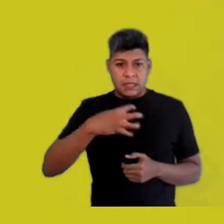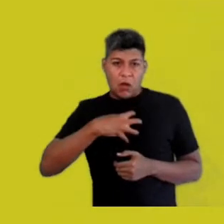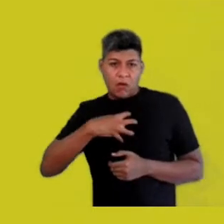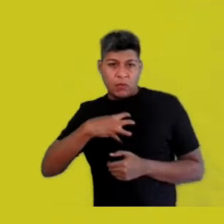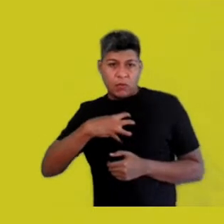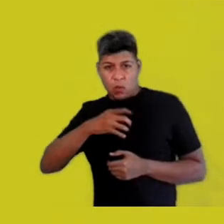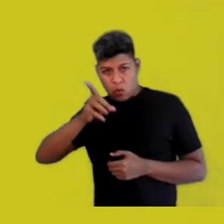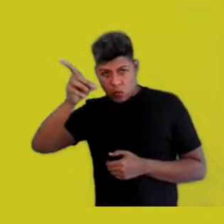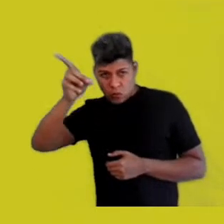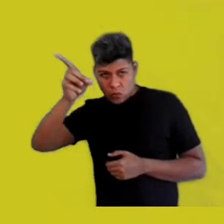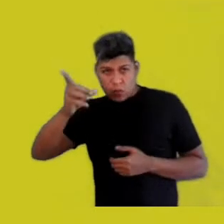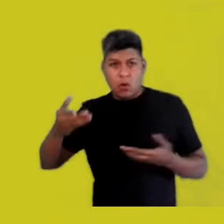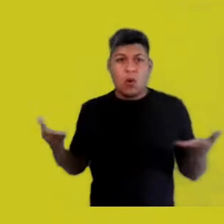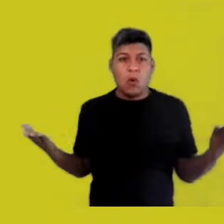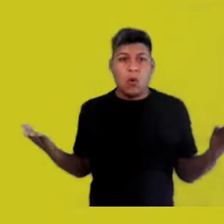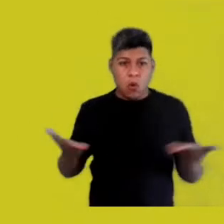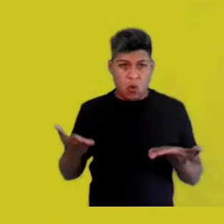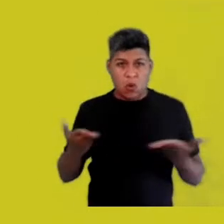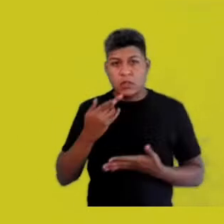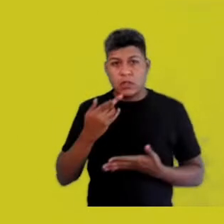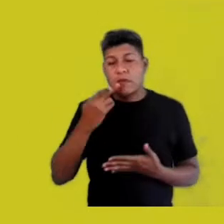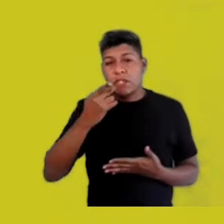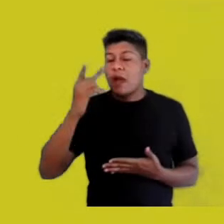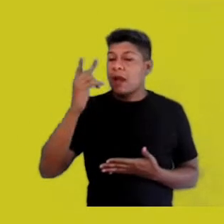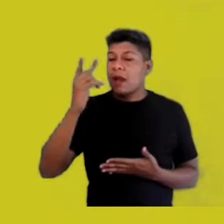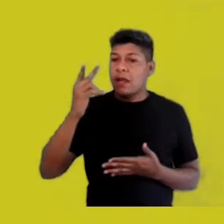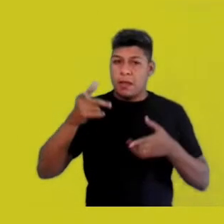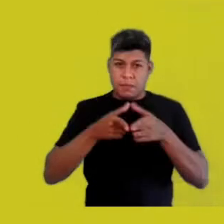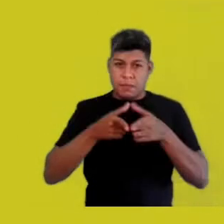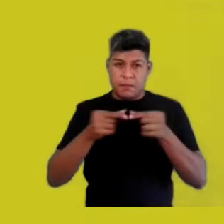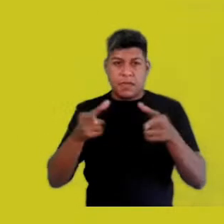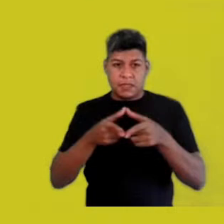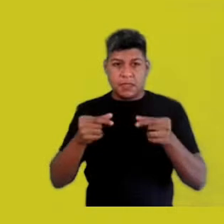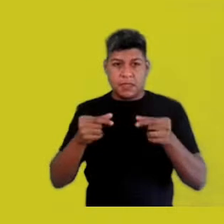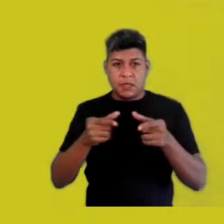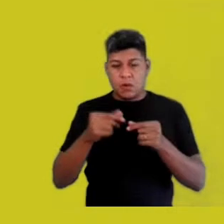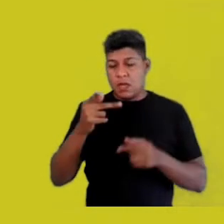talking from Brasília today, and Pedro Cesarino, from São Paulo.